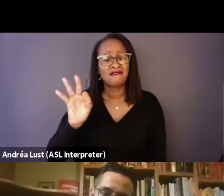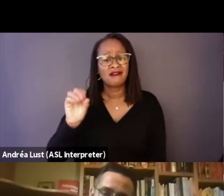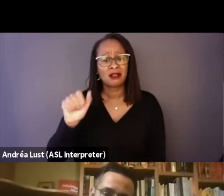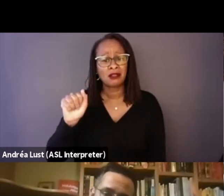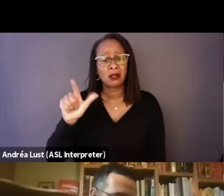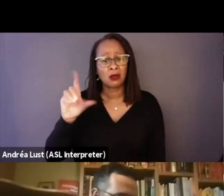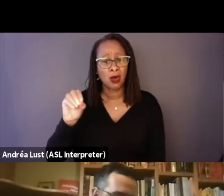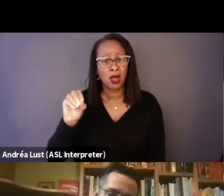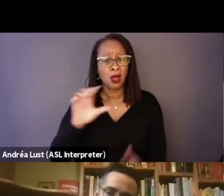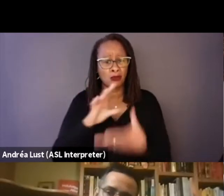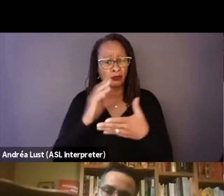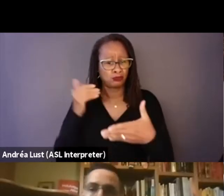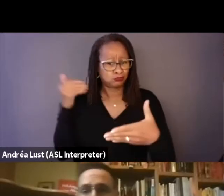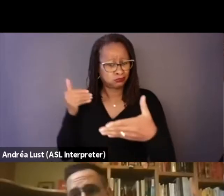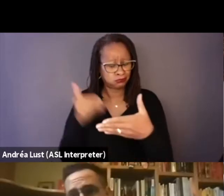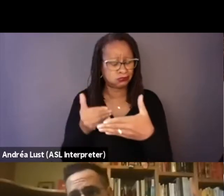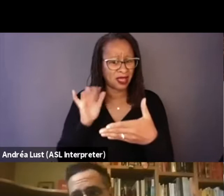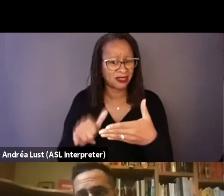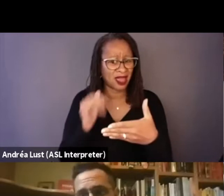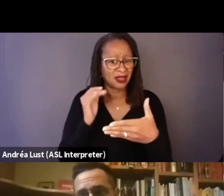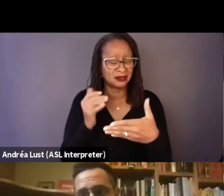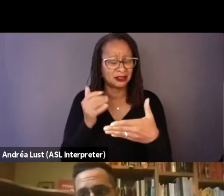Anyway, can you talk a little bit about this film?